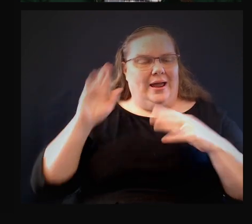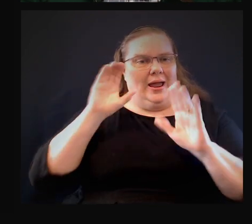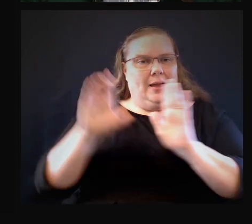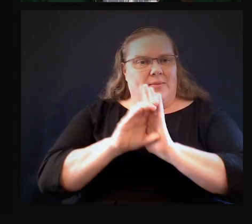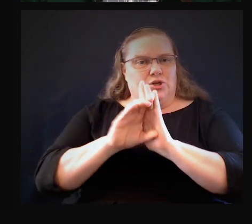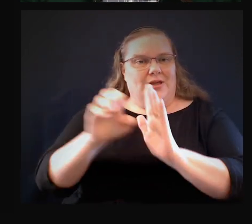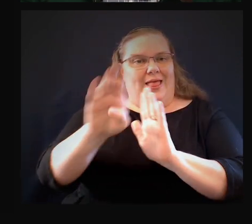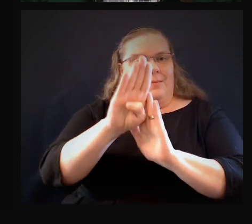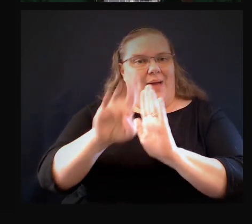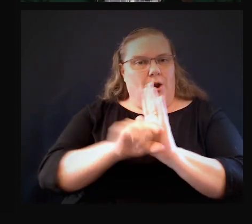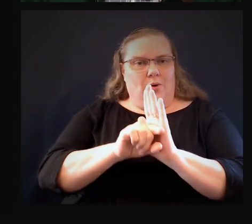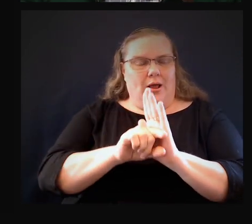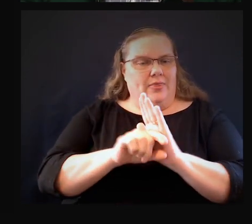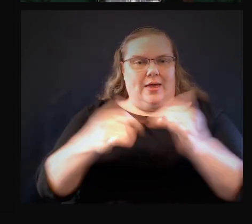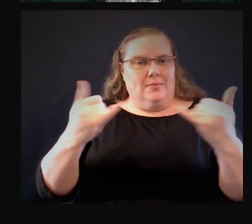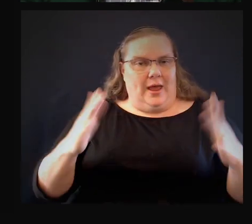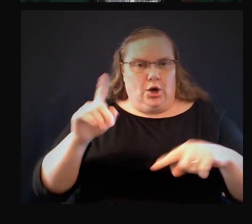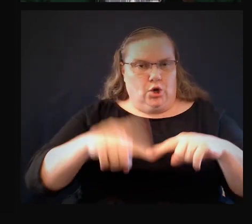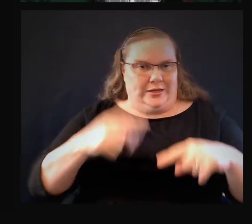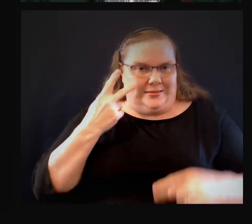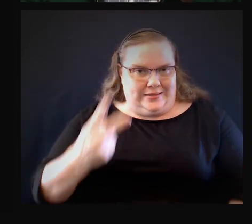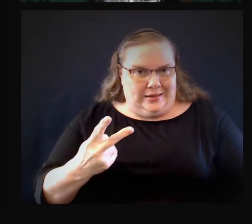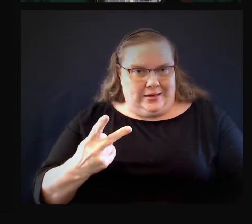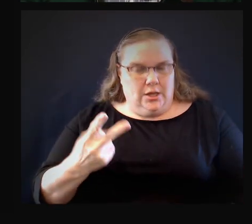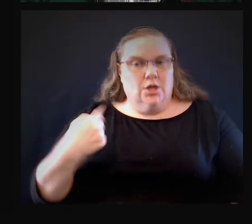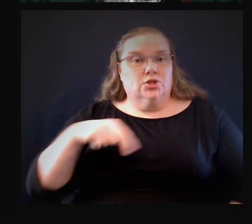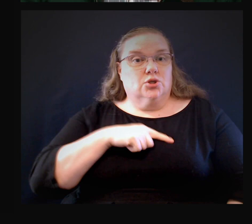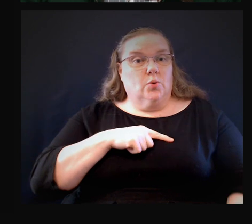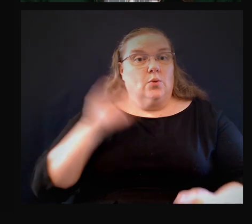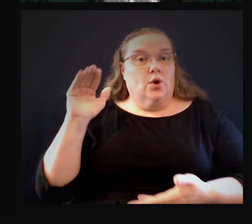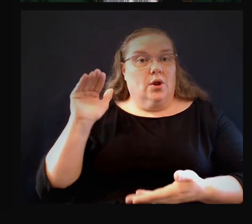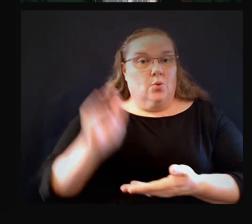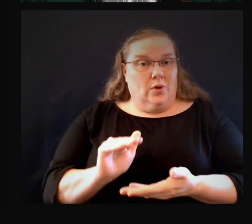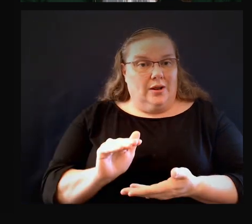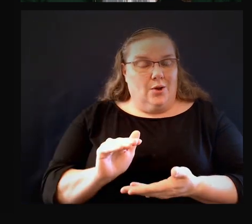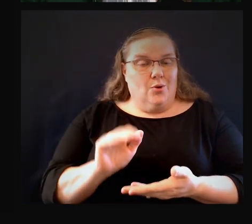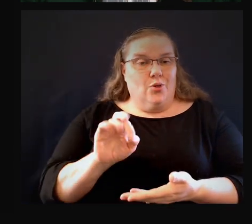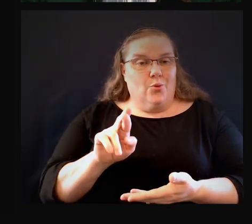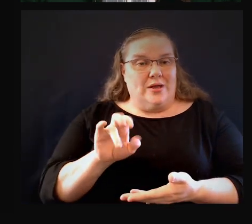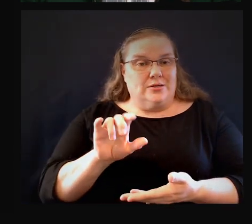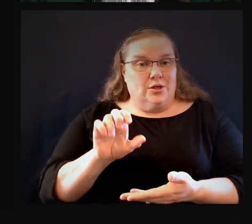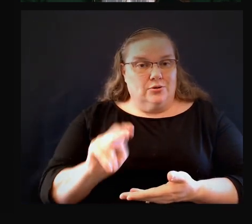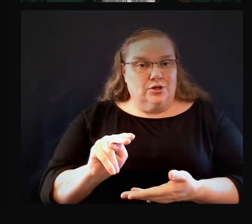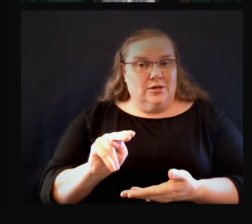So we decided to lower the resolution of our pause menu in order to reduce power consumption